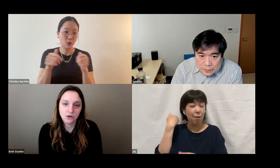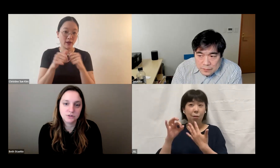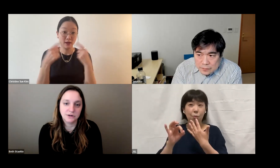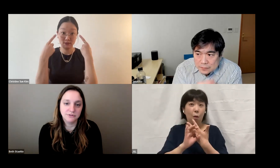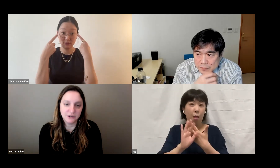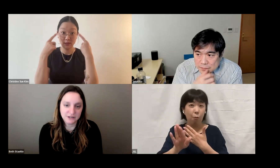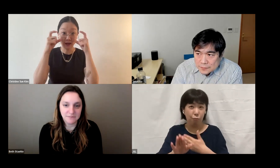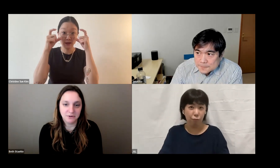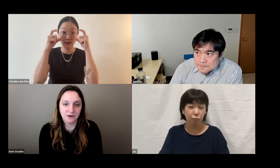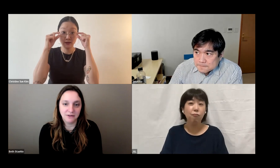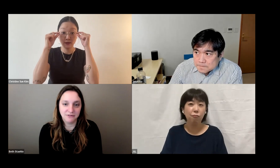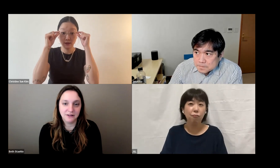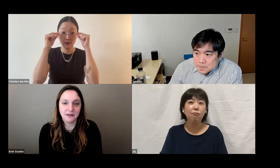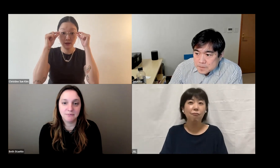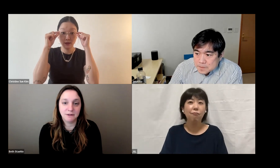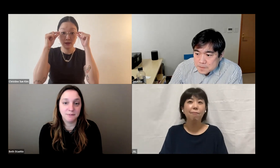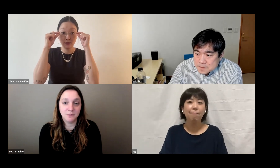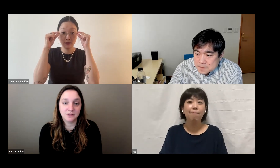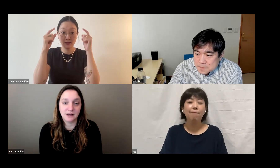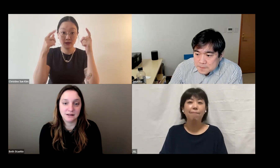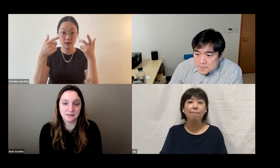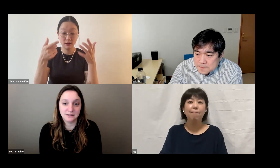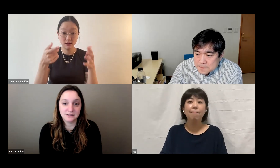So, for example, I feel like people with glasses